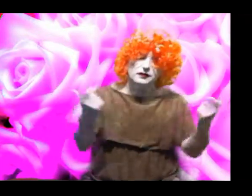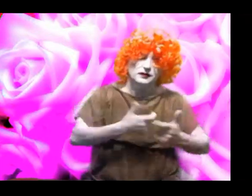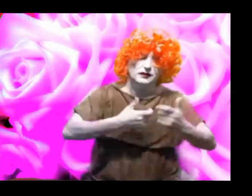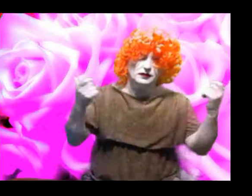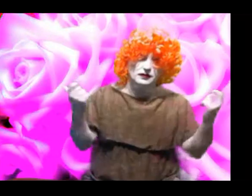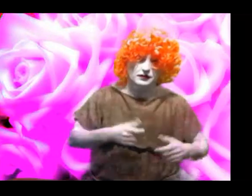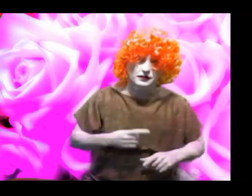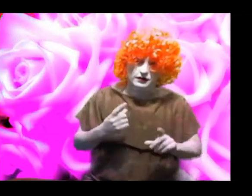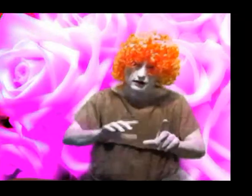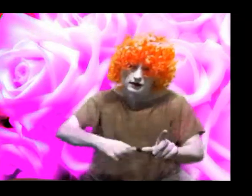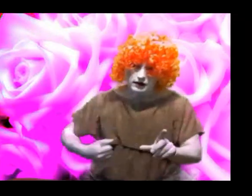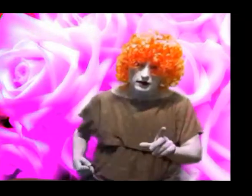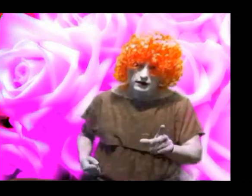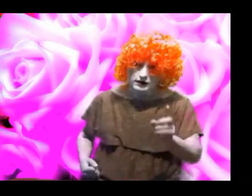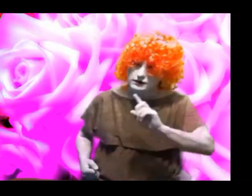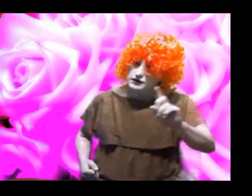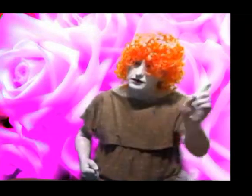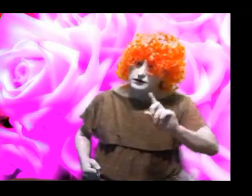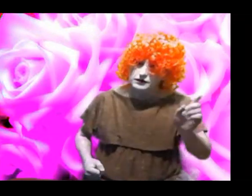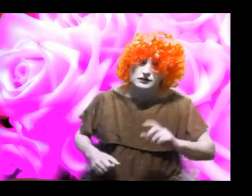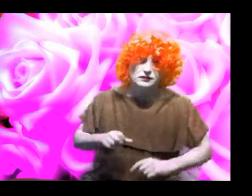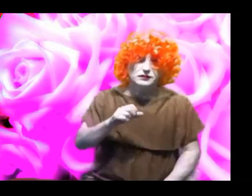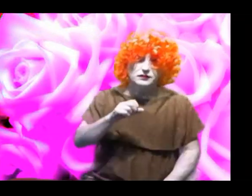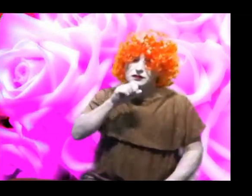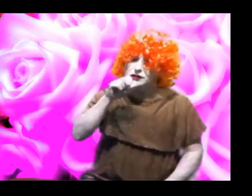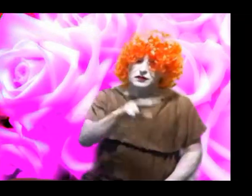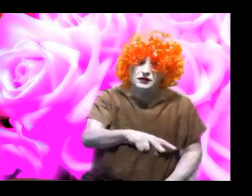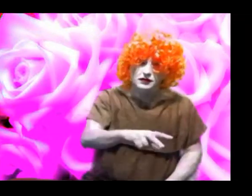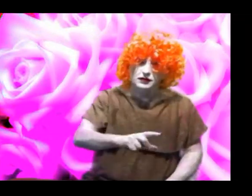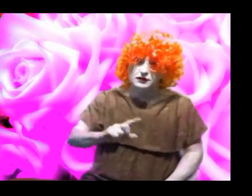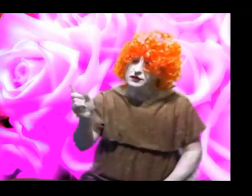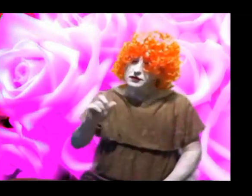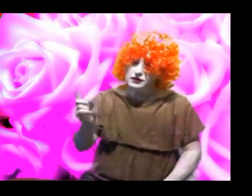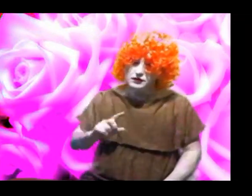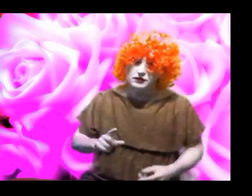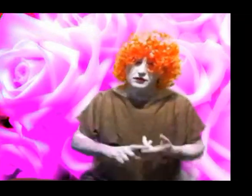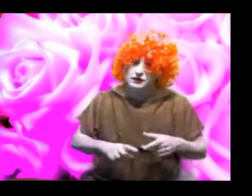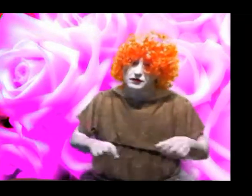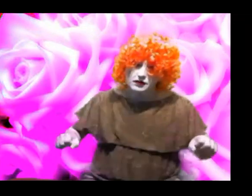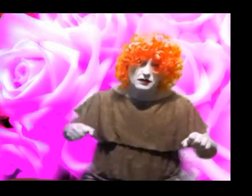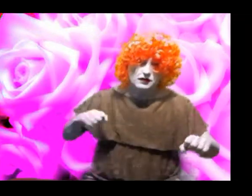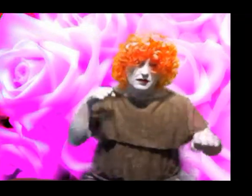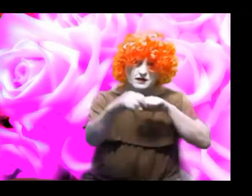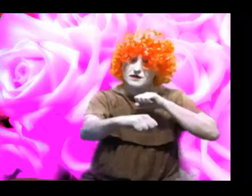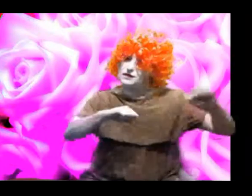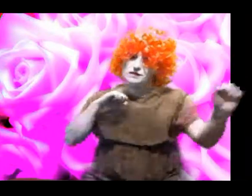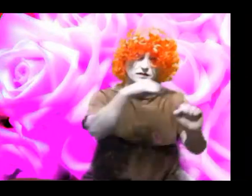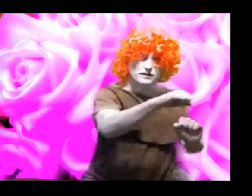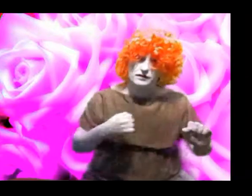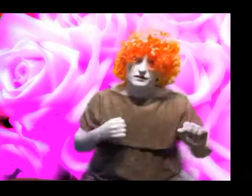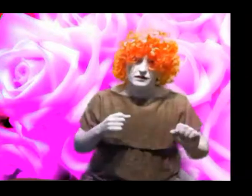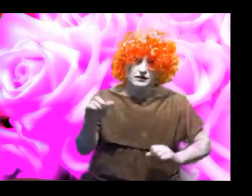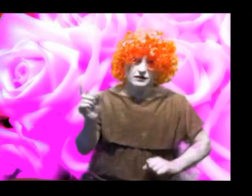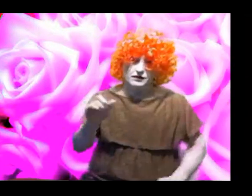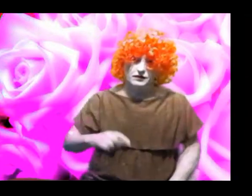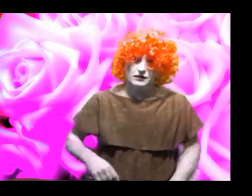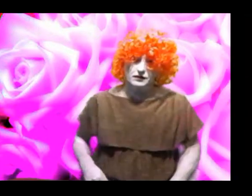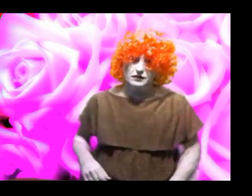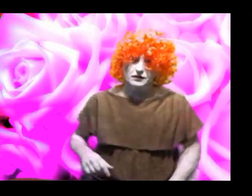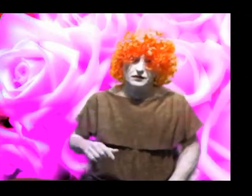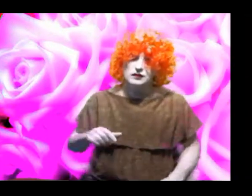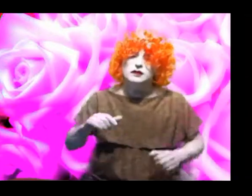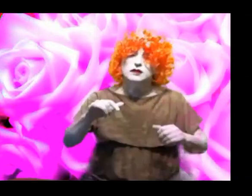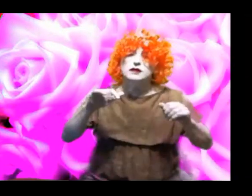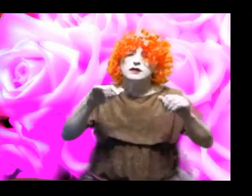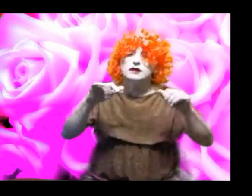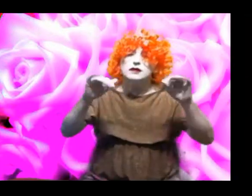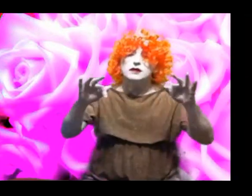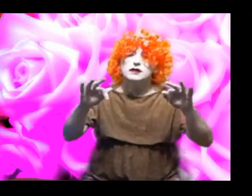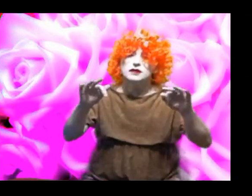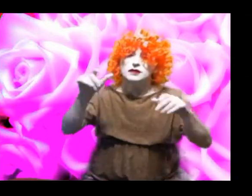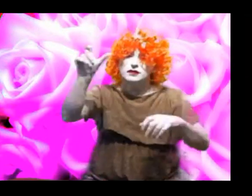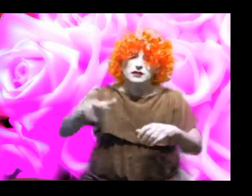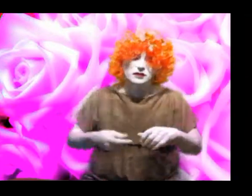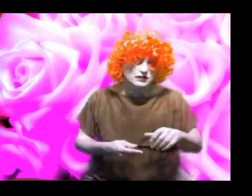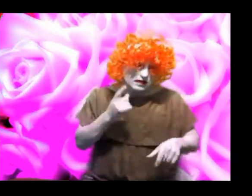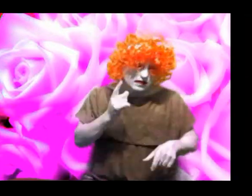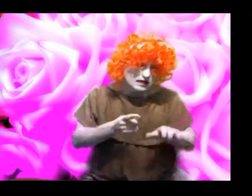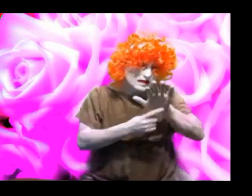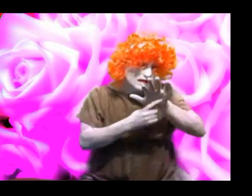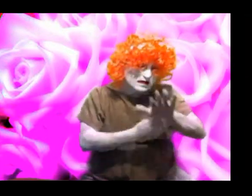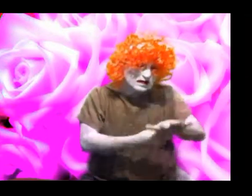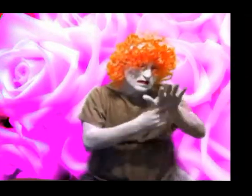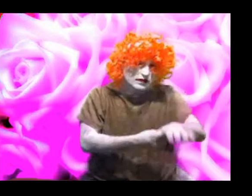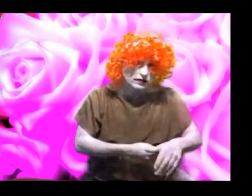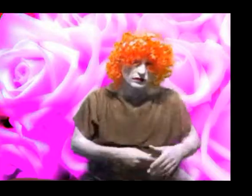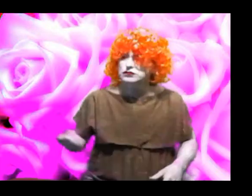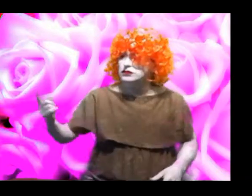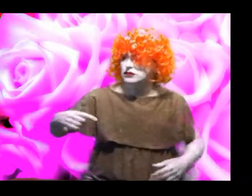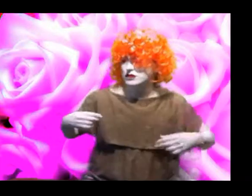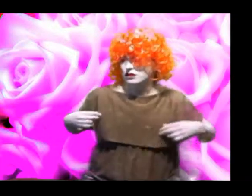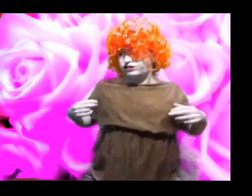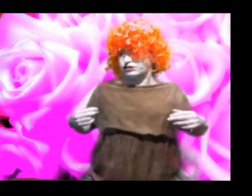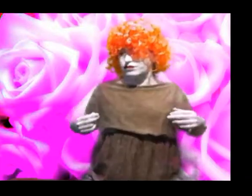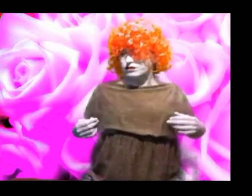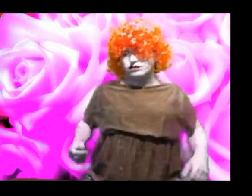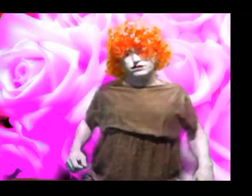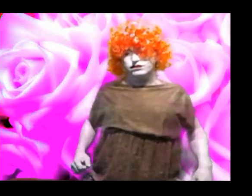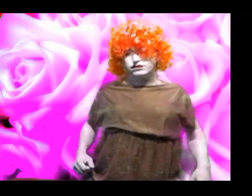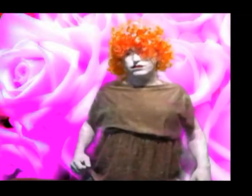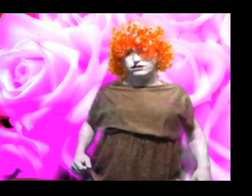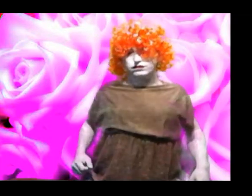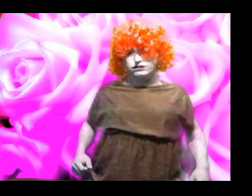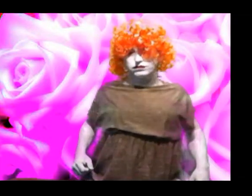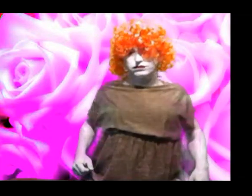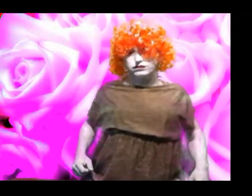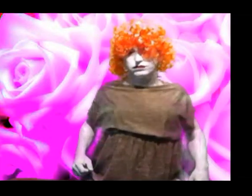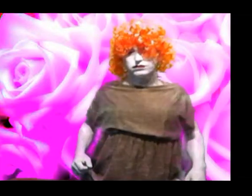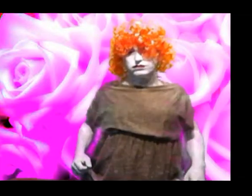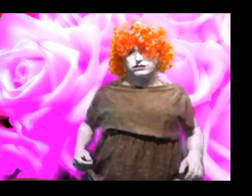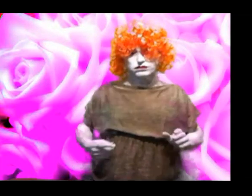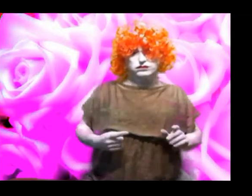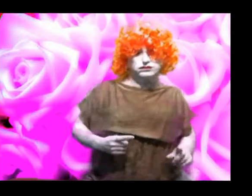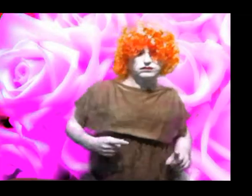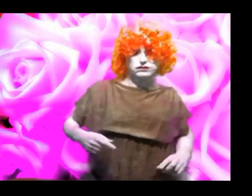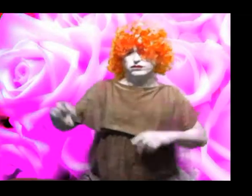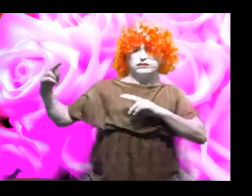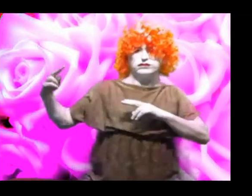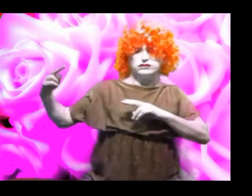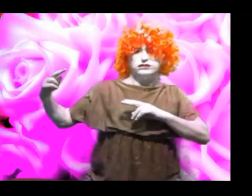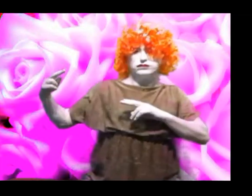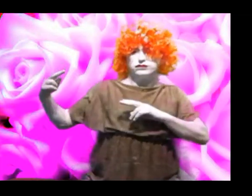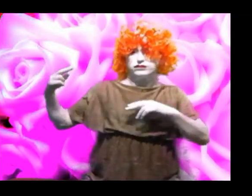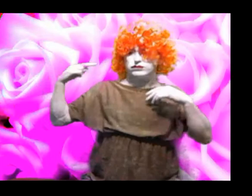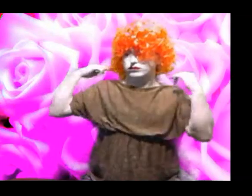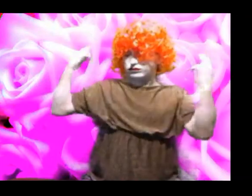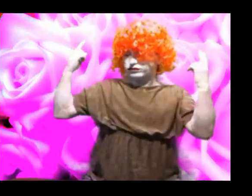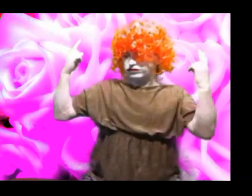Don't steal, lie or fight, stand up to bullys and don't be afraid, and stand up for friends being bullied and don't be afraid,